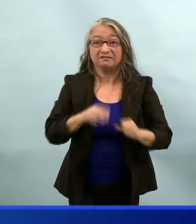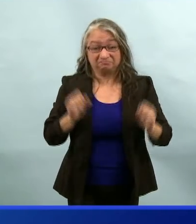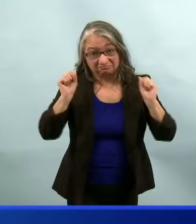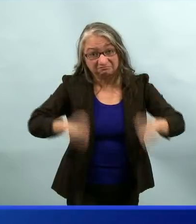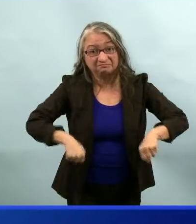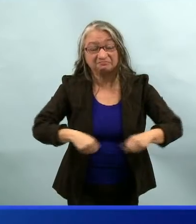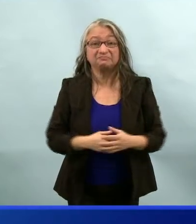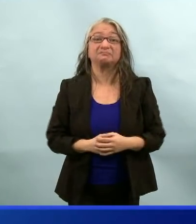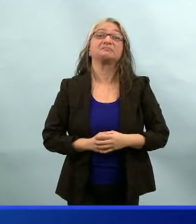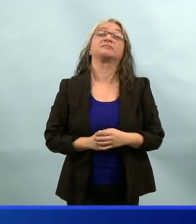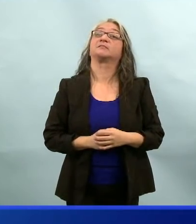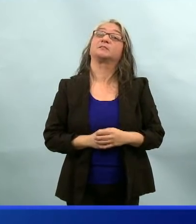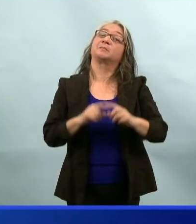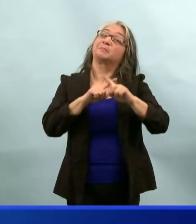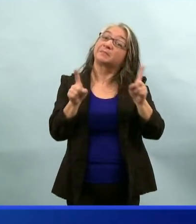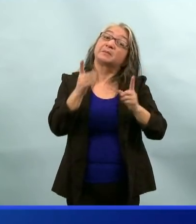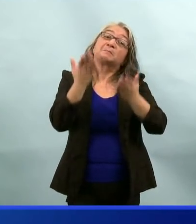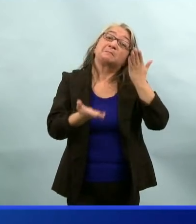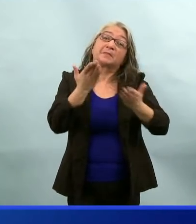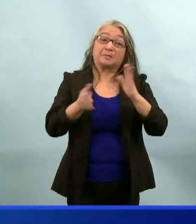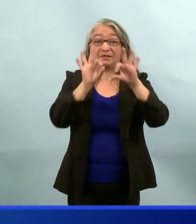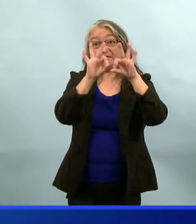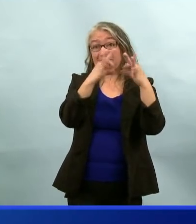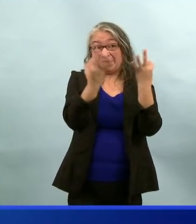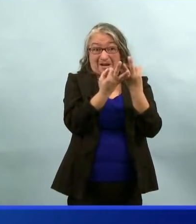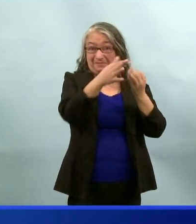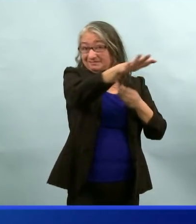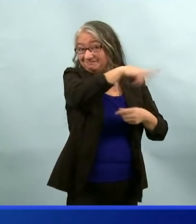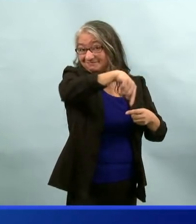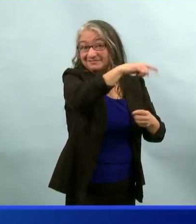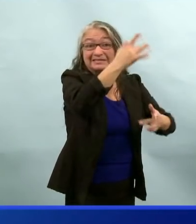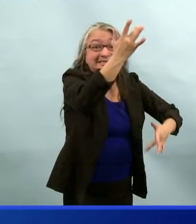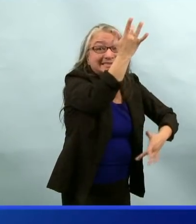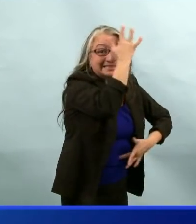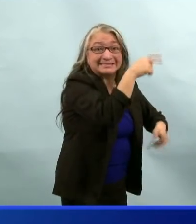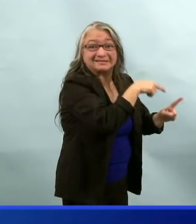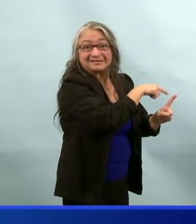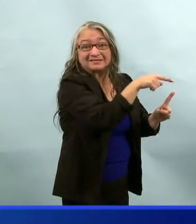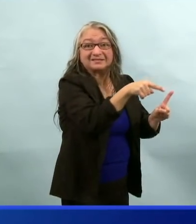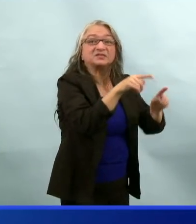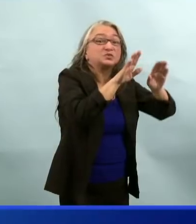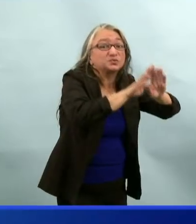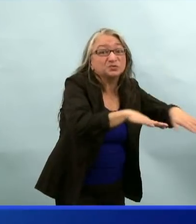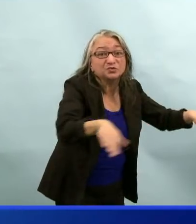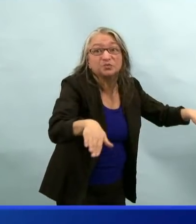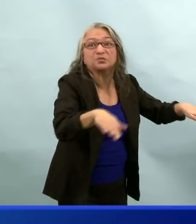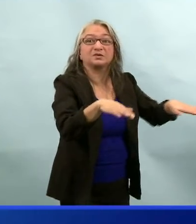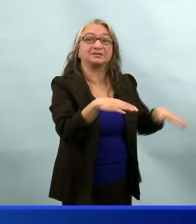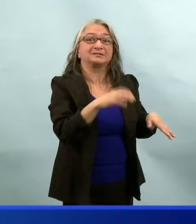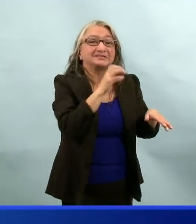some of your family members co-workers children or seniors in your life so when you get your